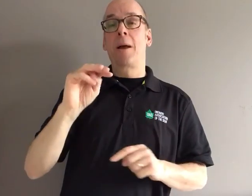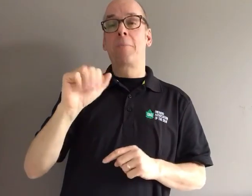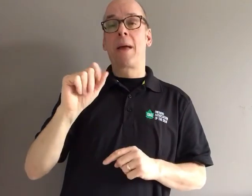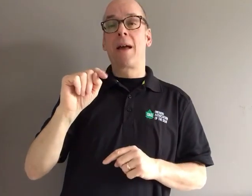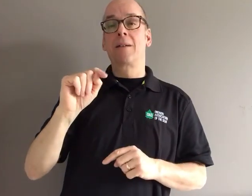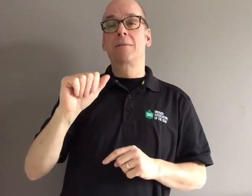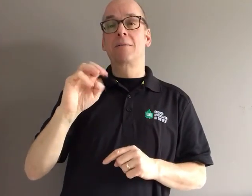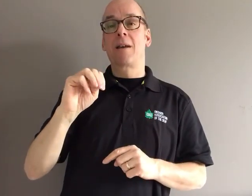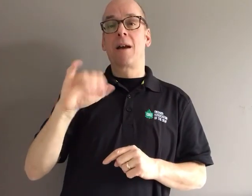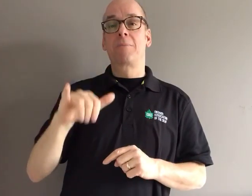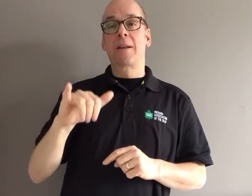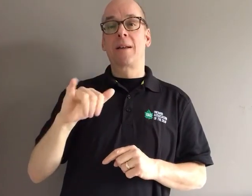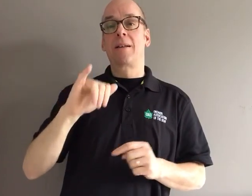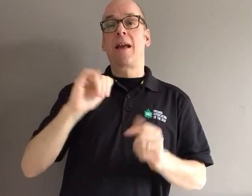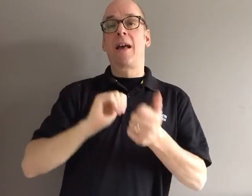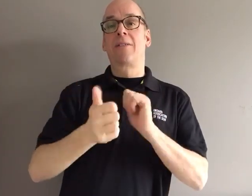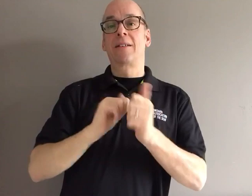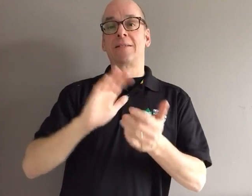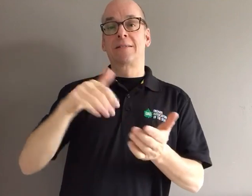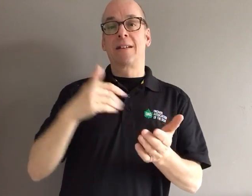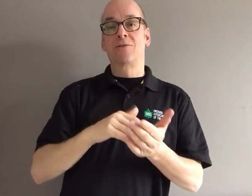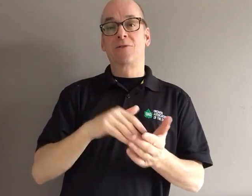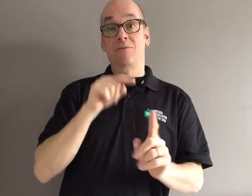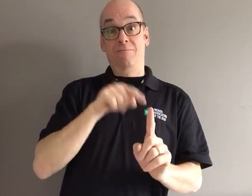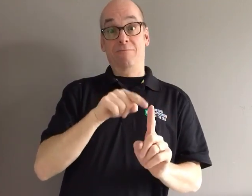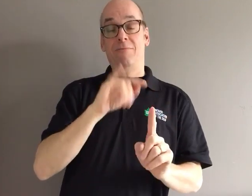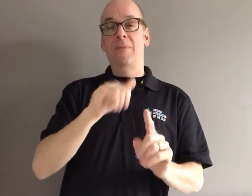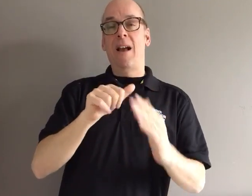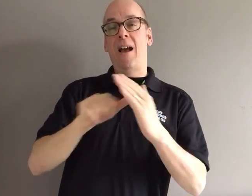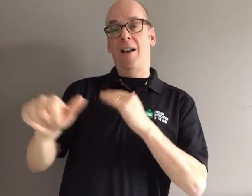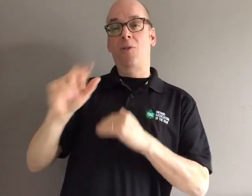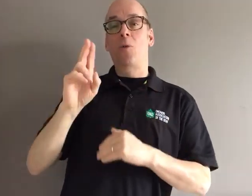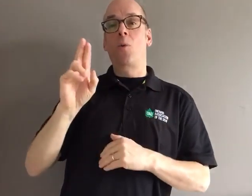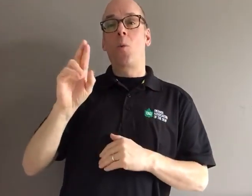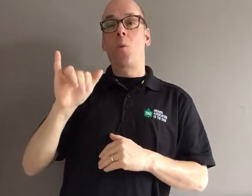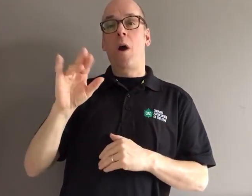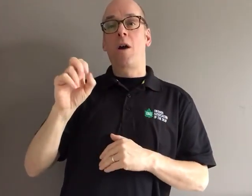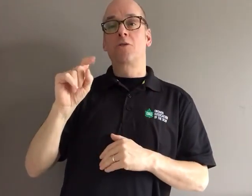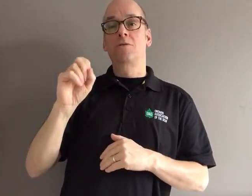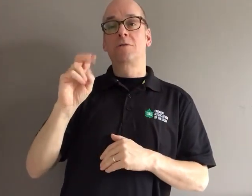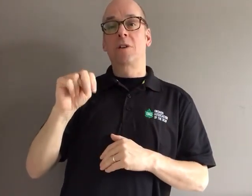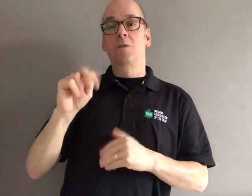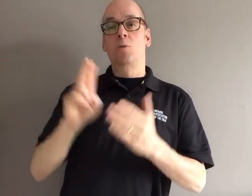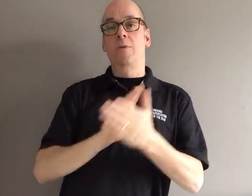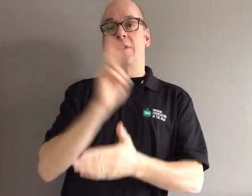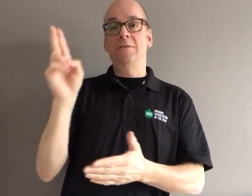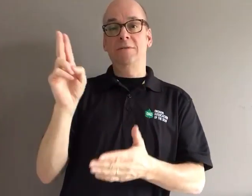which is Mattamy Sports Centre that is under Ryerson University